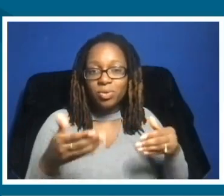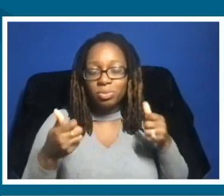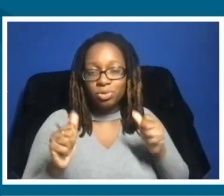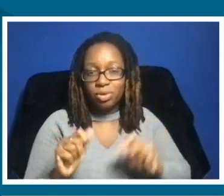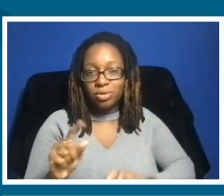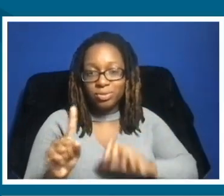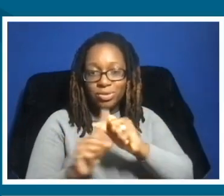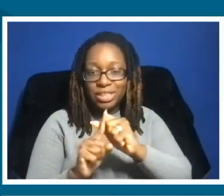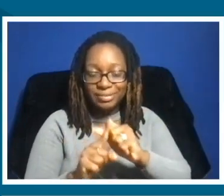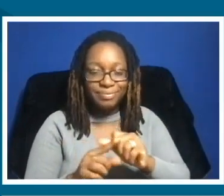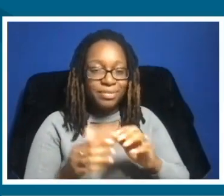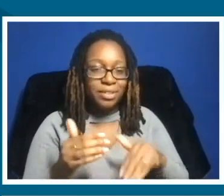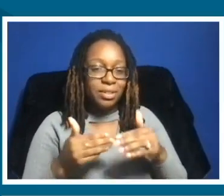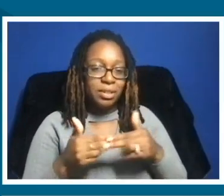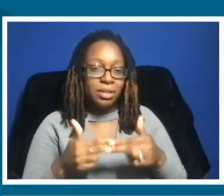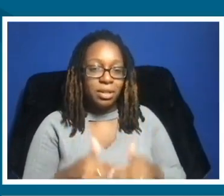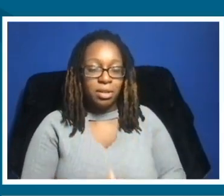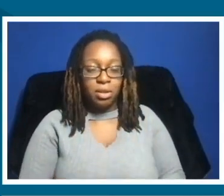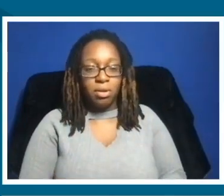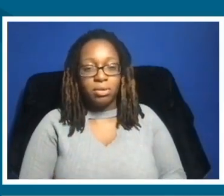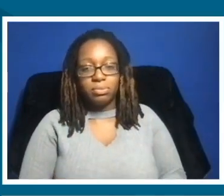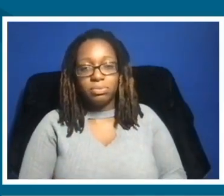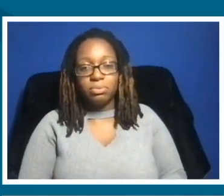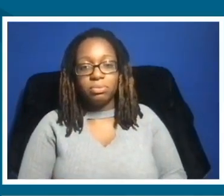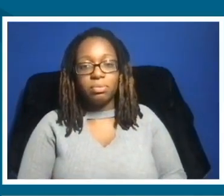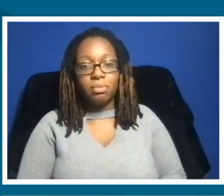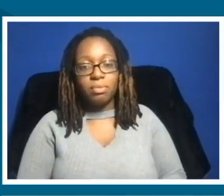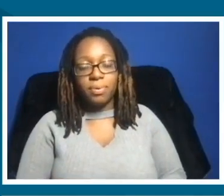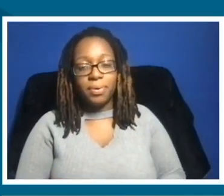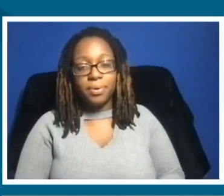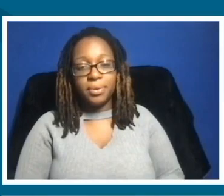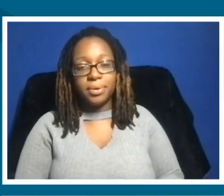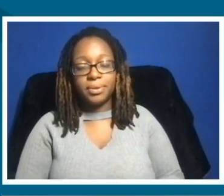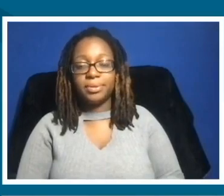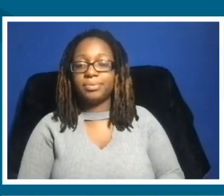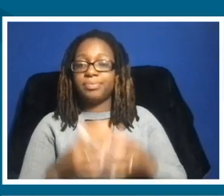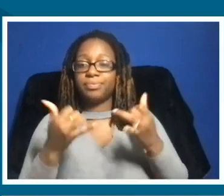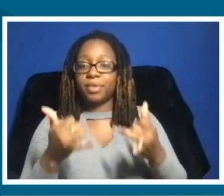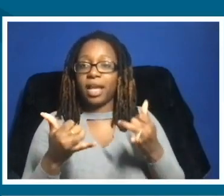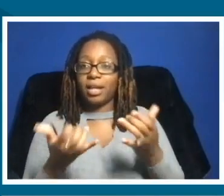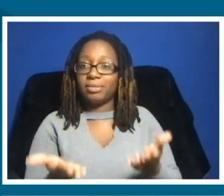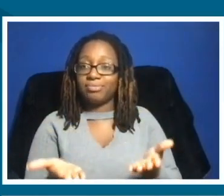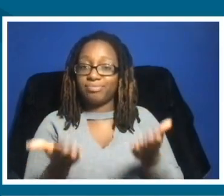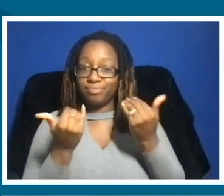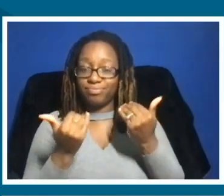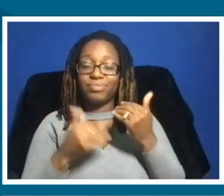next slide so we want to invite you into this